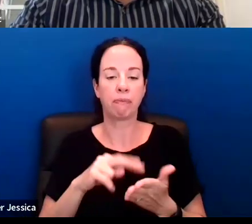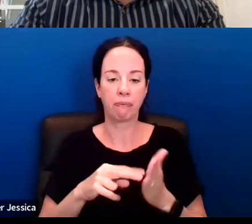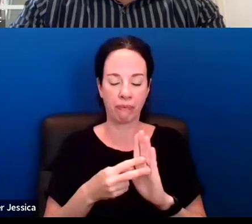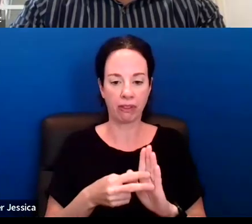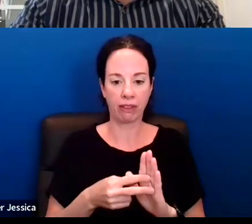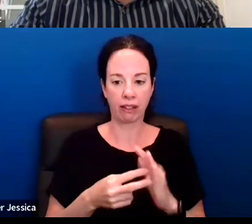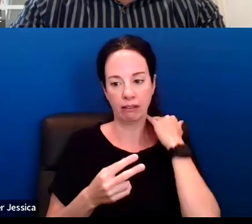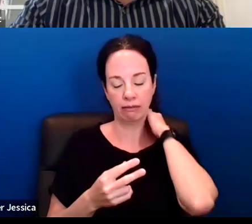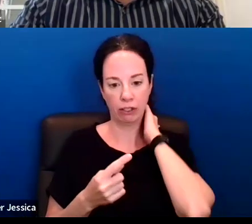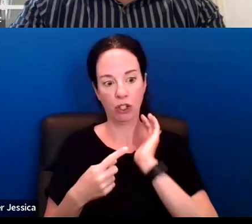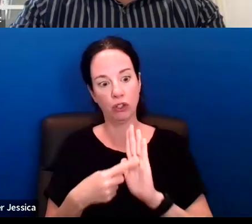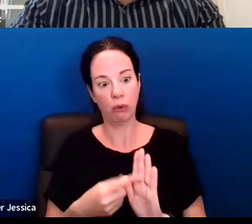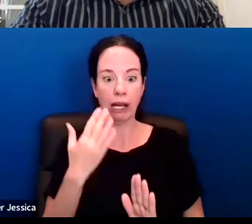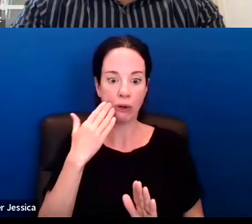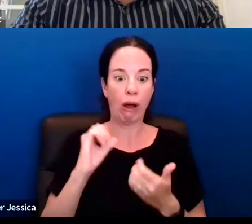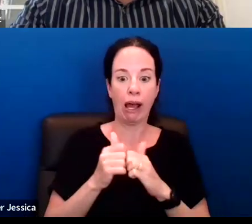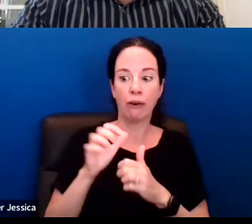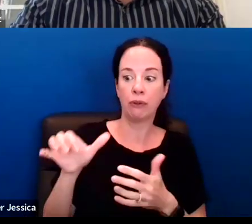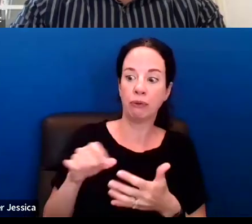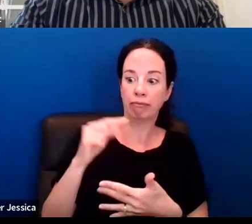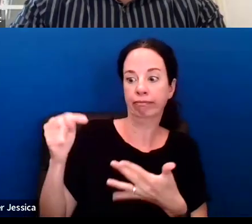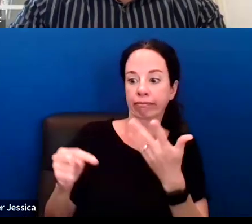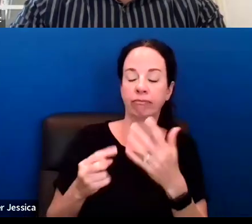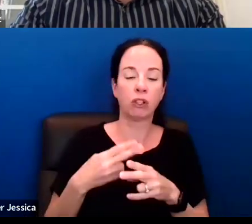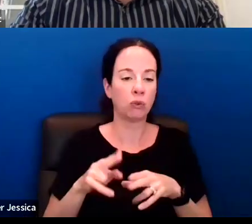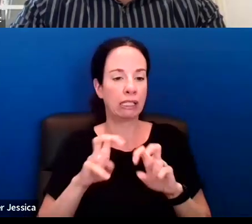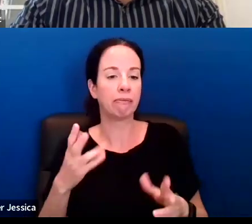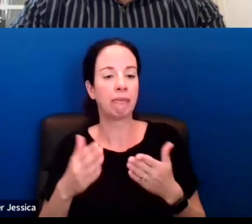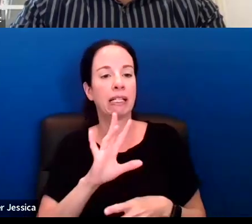showing that they know how to do these things. The short assessments, may be 7 to 10 minutes.